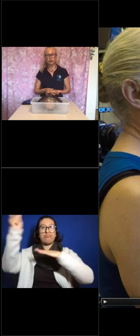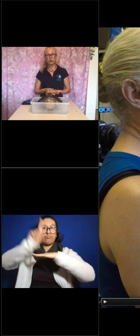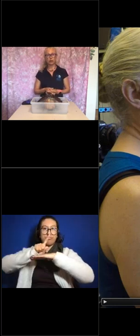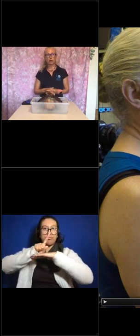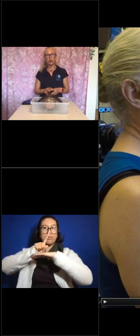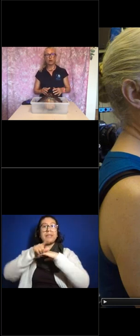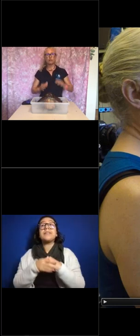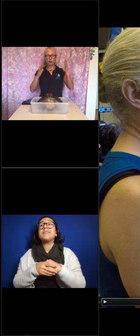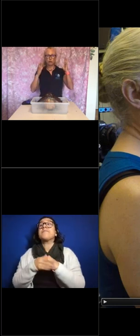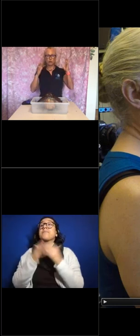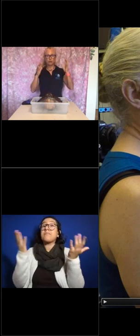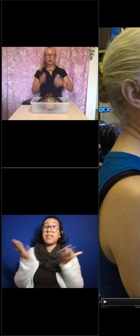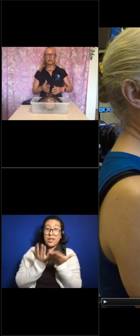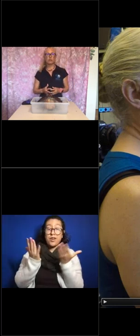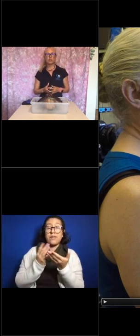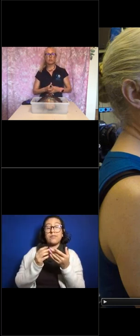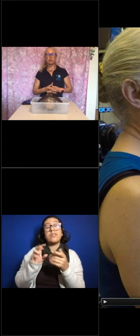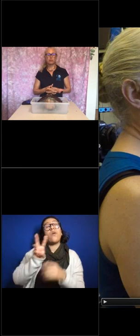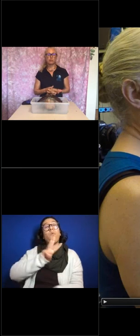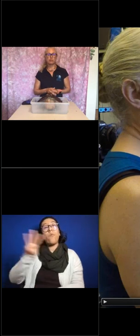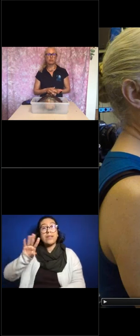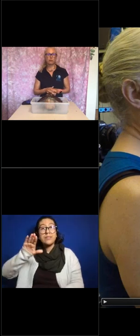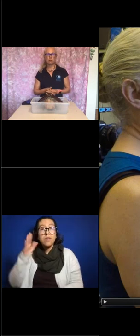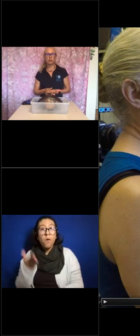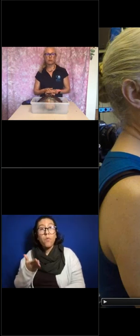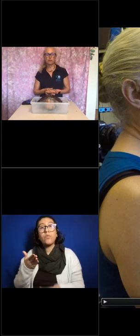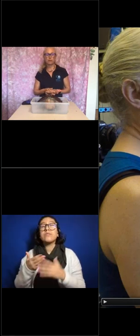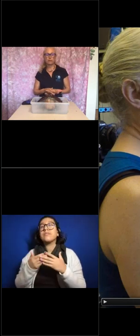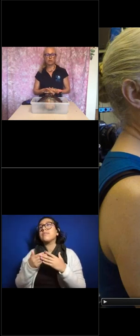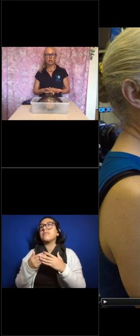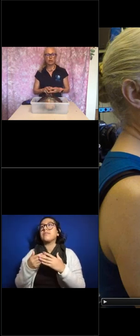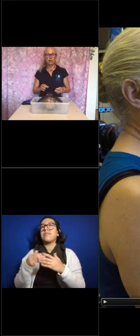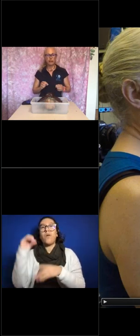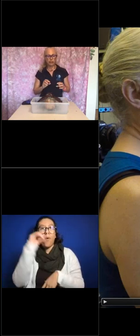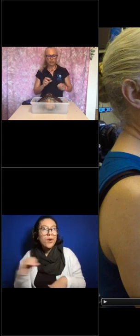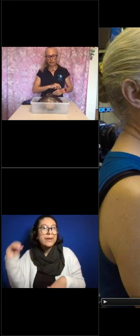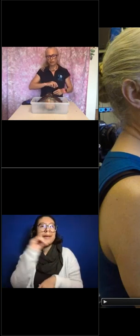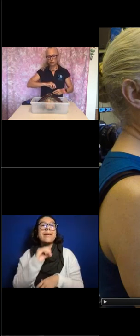there are vertical evacuation buildings for communities that can't get